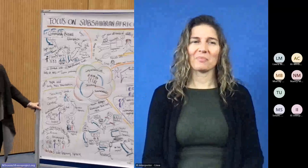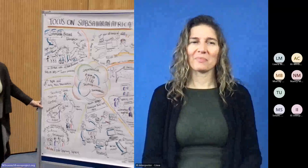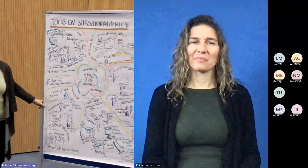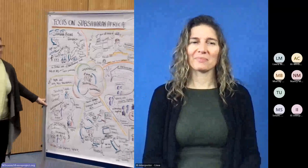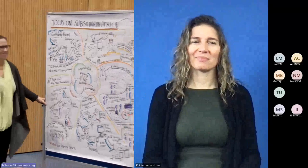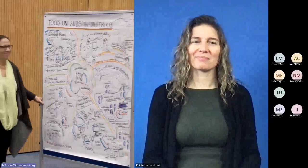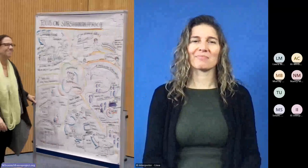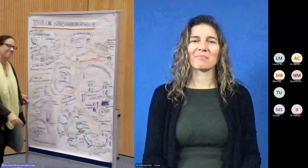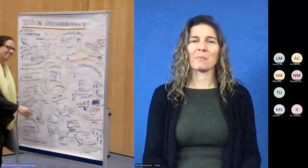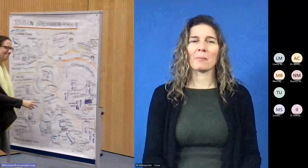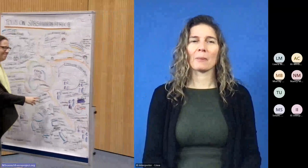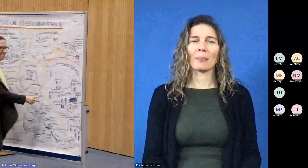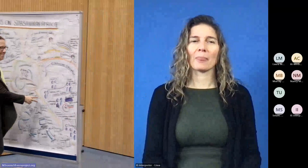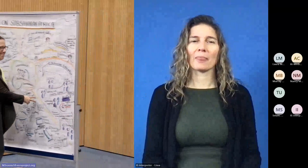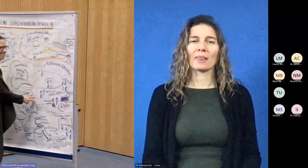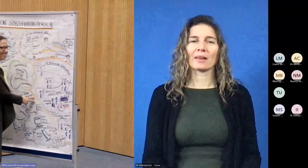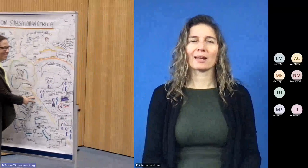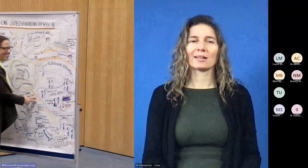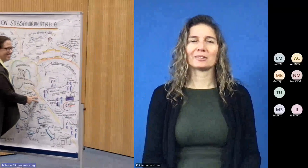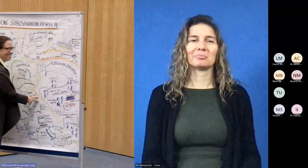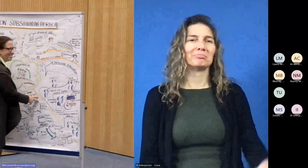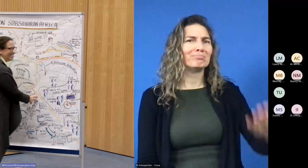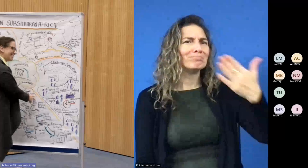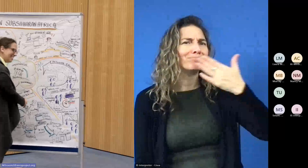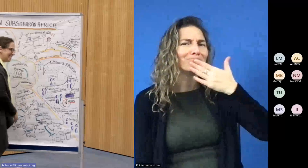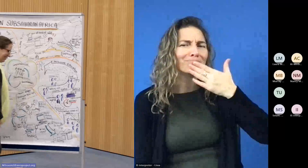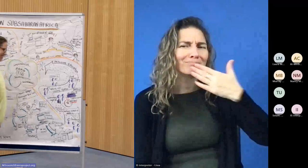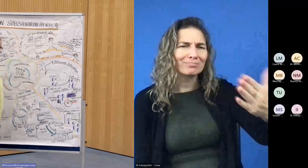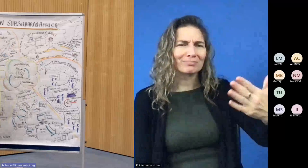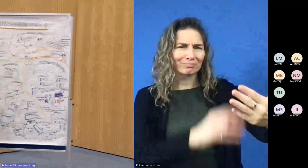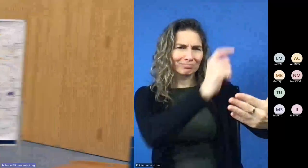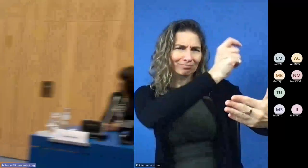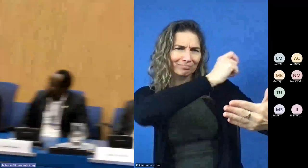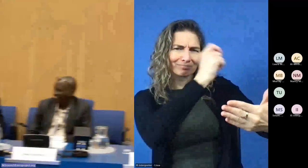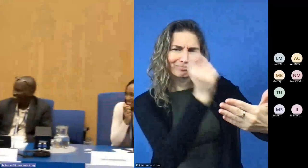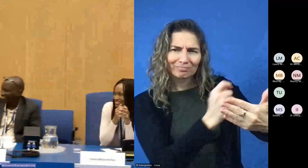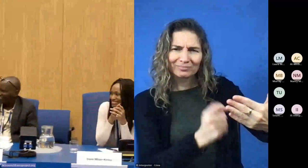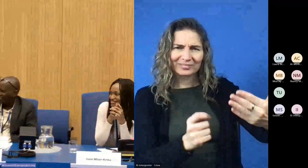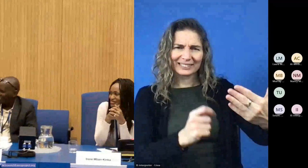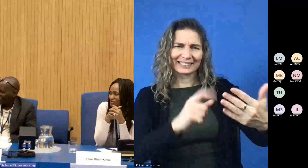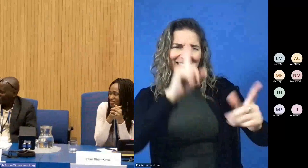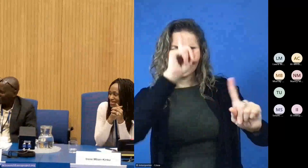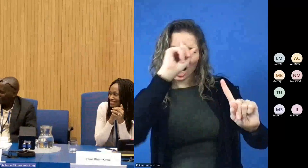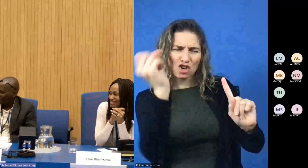so much for the design, the drawing, the artistic creativity that is behind